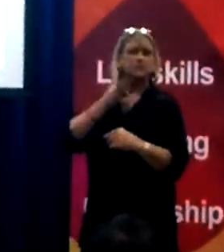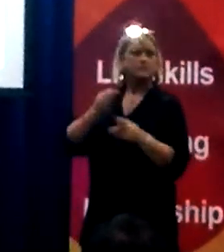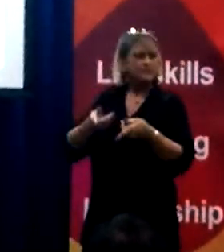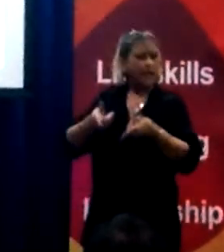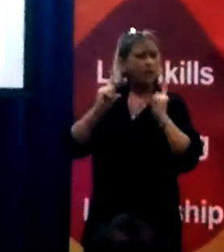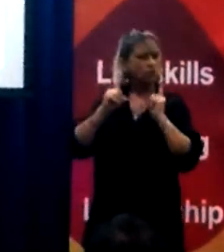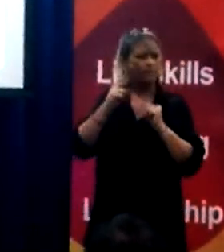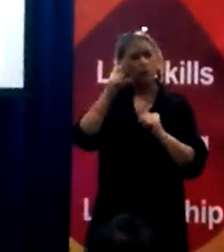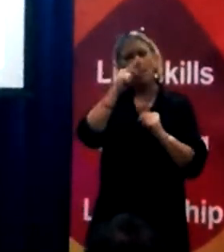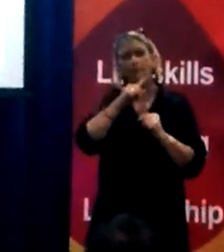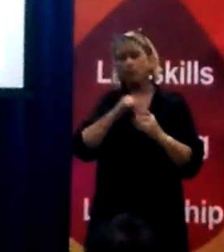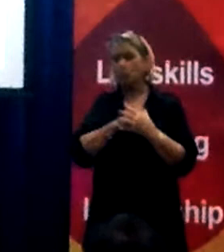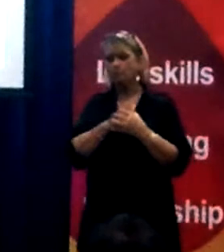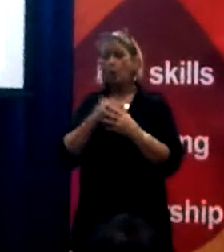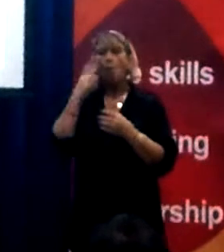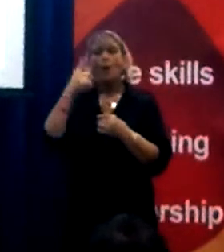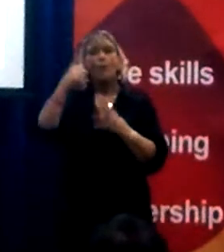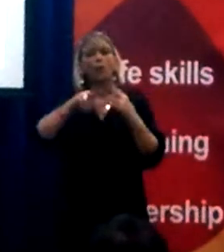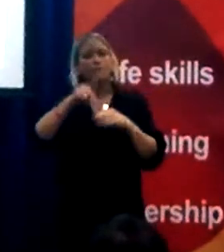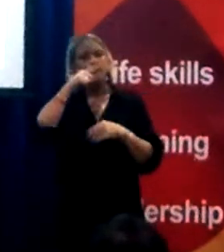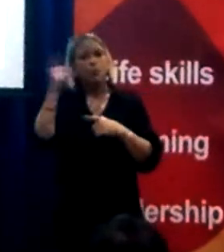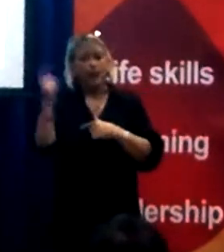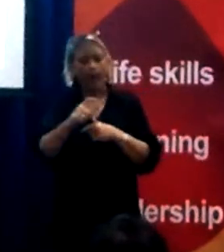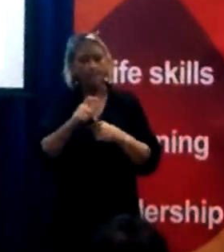It was through one of the members of the VisAbility YAC that I learned about YDAN.